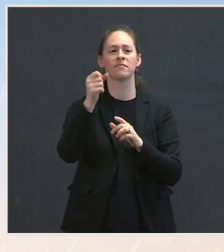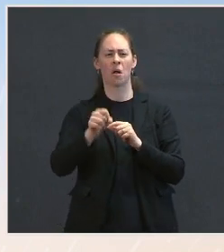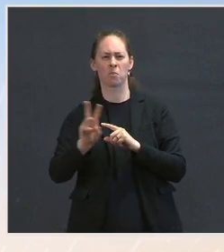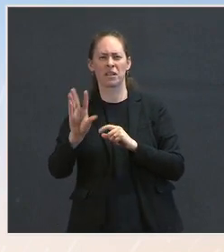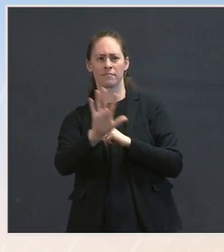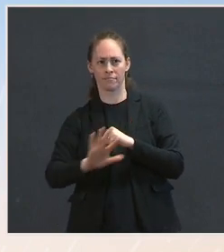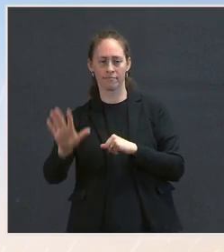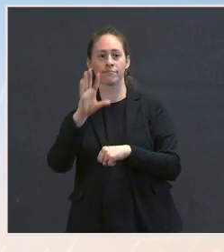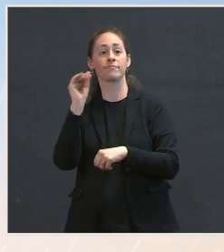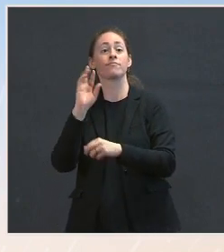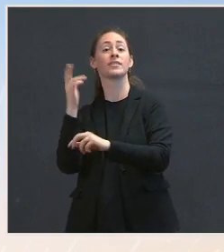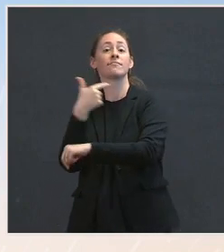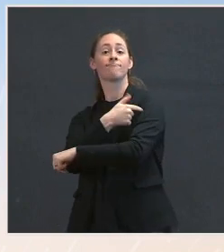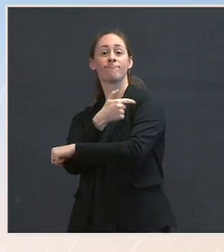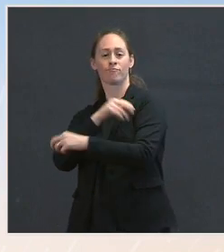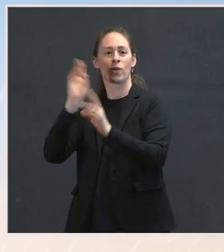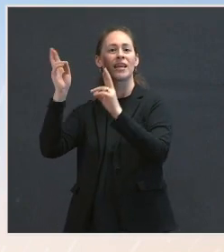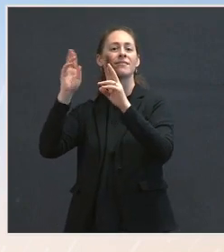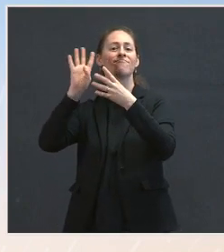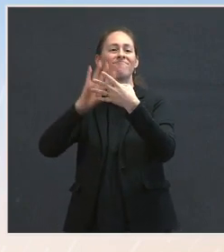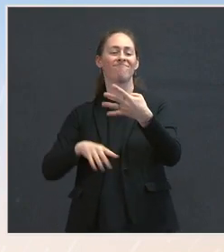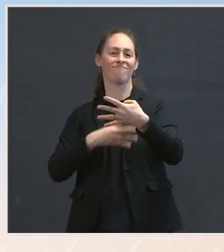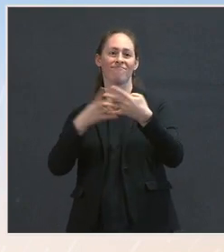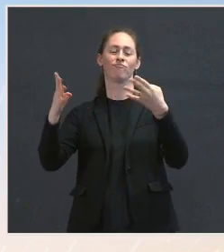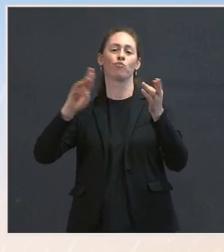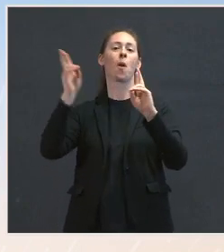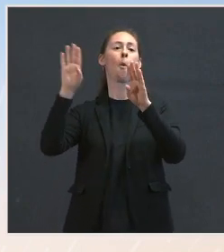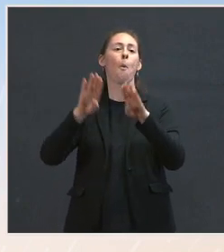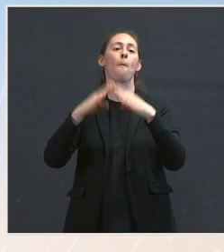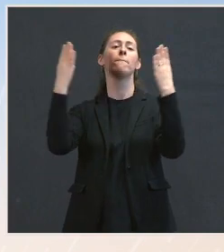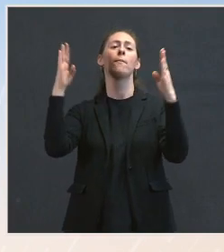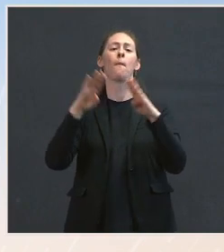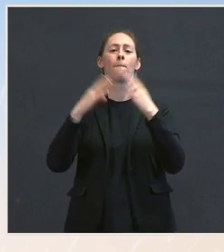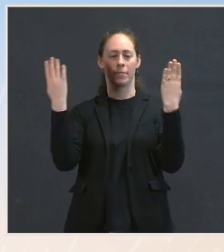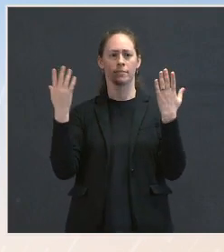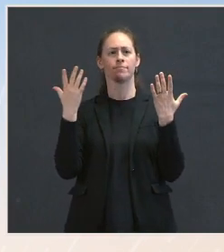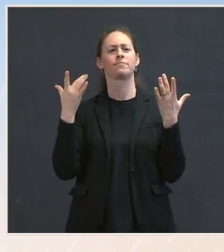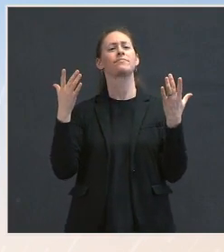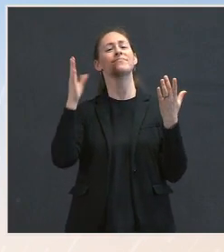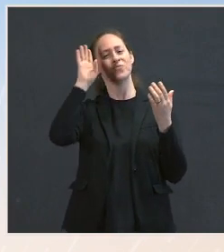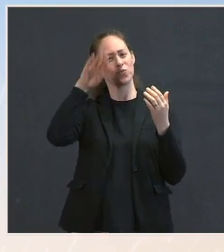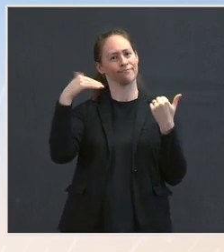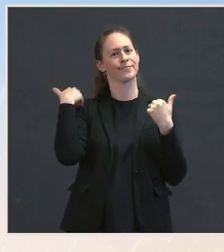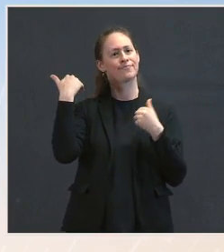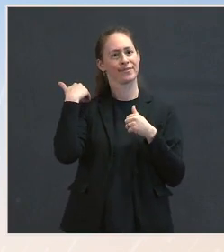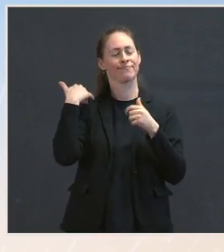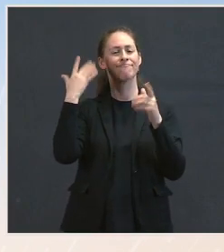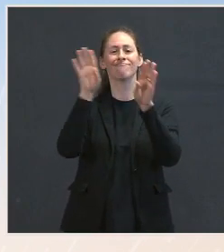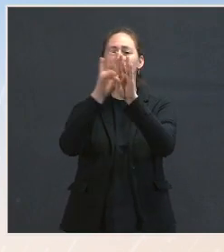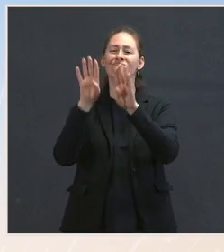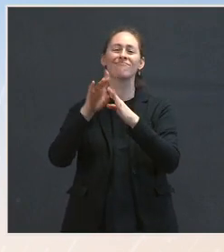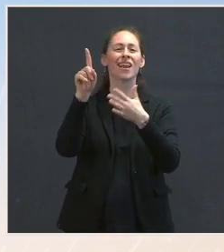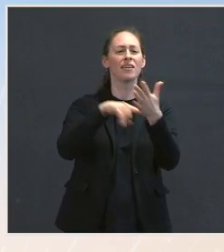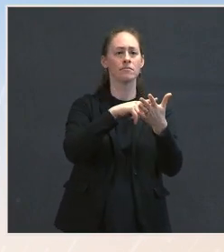and expanded to accommodate those canceled last week. And as you all know, the President is, of course, traveling to Texas tomorrow.